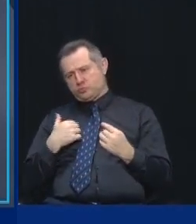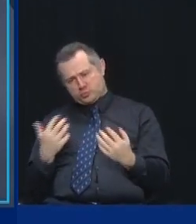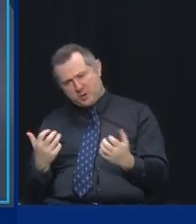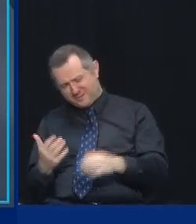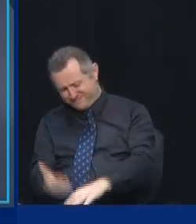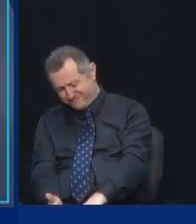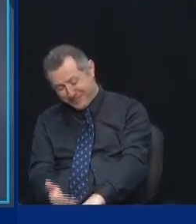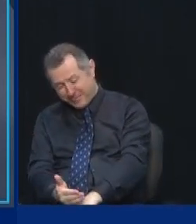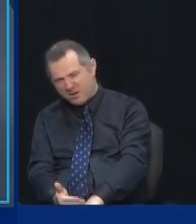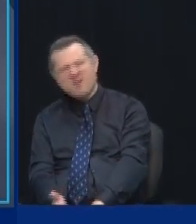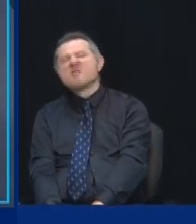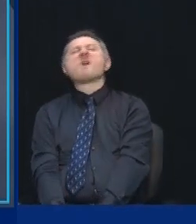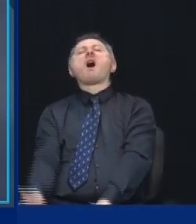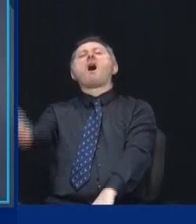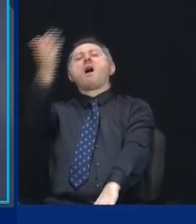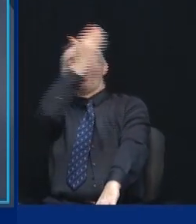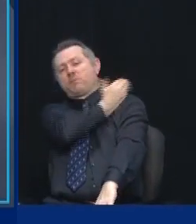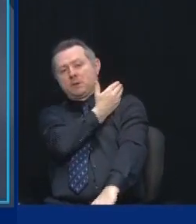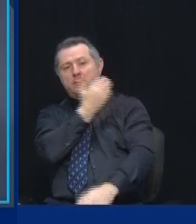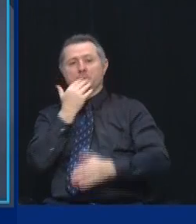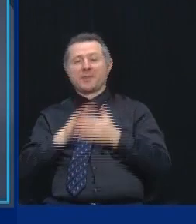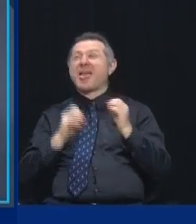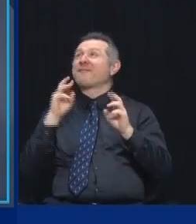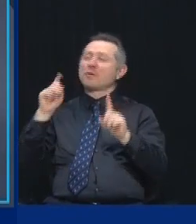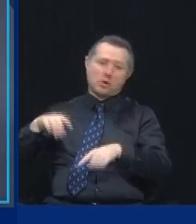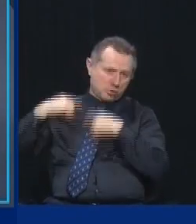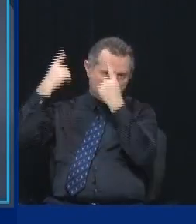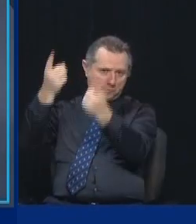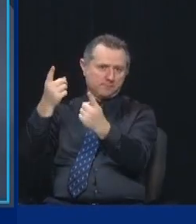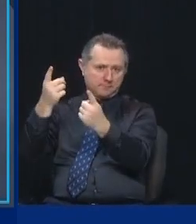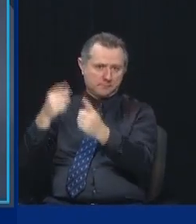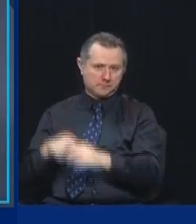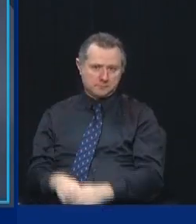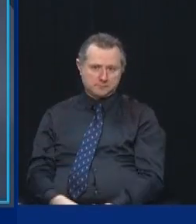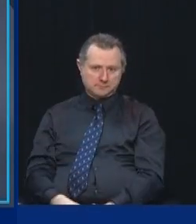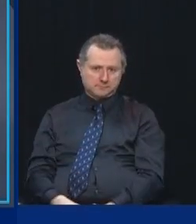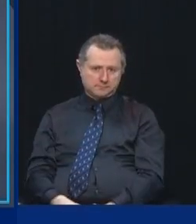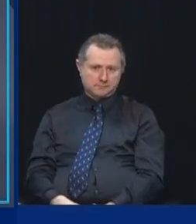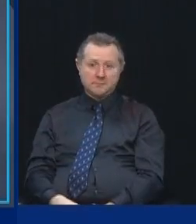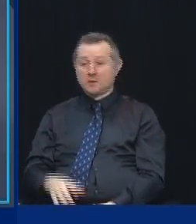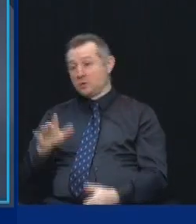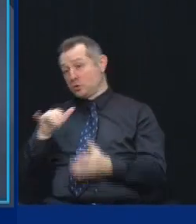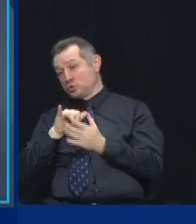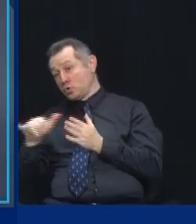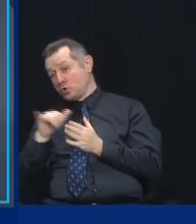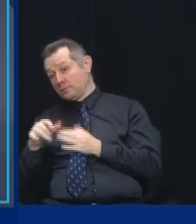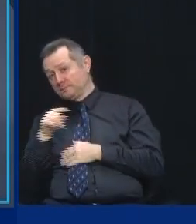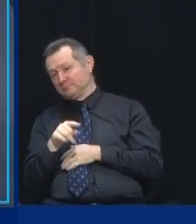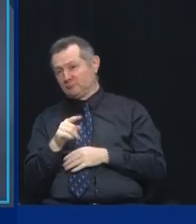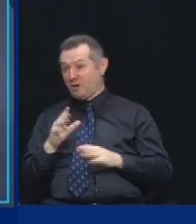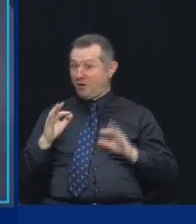HOUSE THAN WE HAD BEFORE. WE'RE NOT GOING TO REPLACE. WE'RE GOING TO ADVANCE.